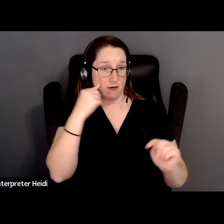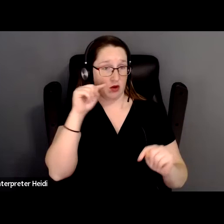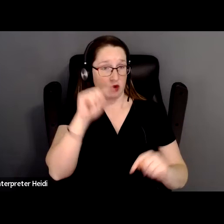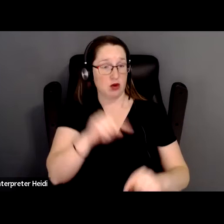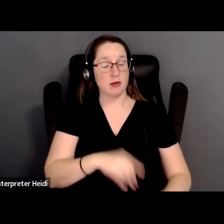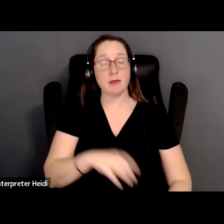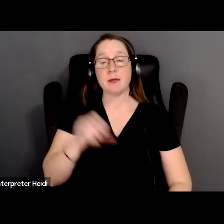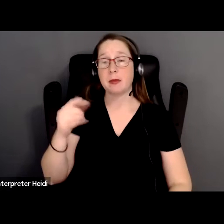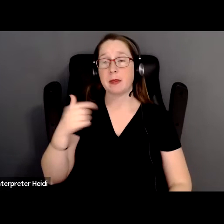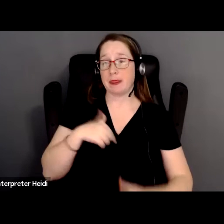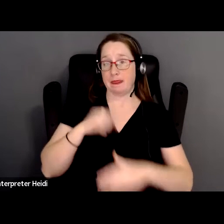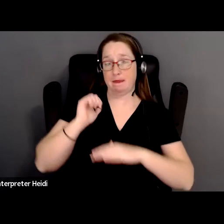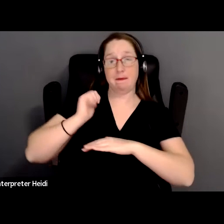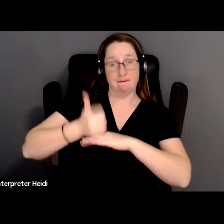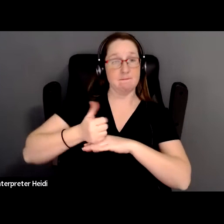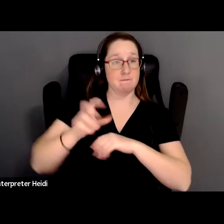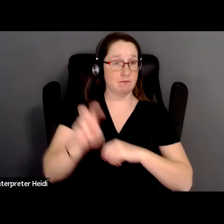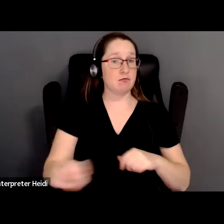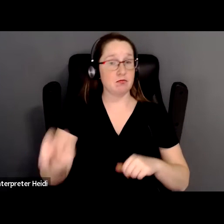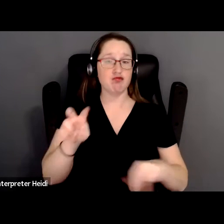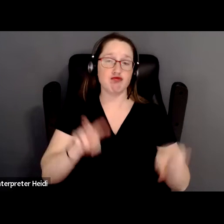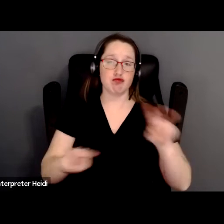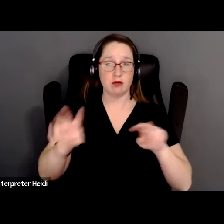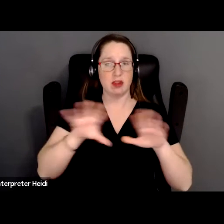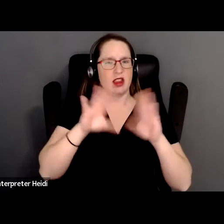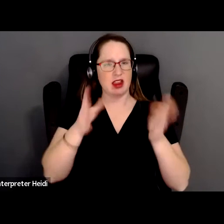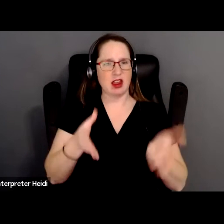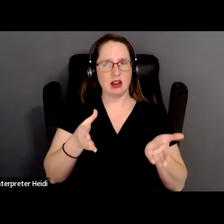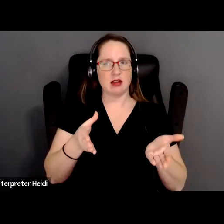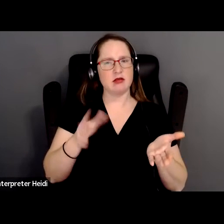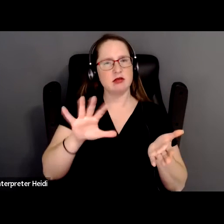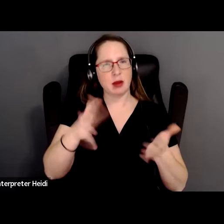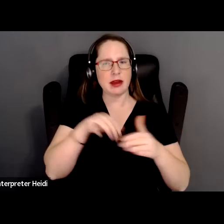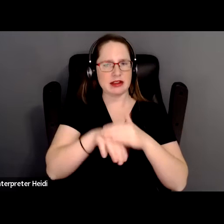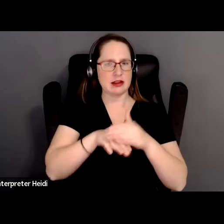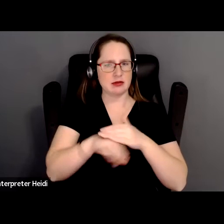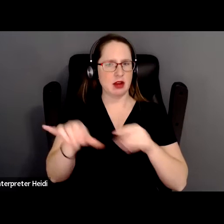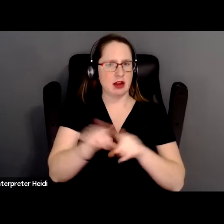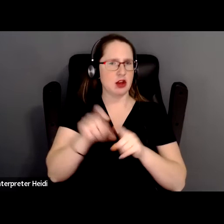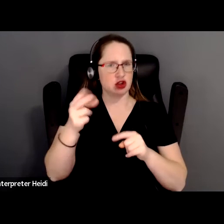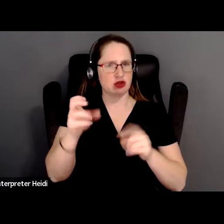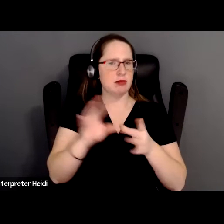So we set up the tour. The house was semi-accessible, just like she said it needed some ramps.